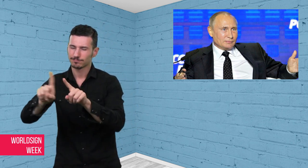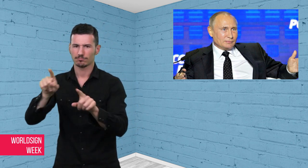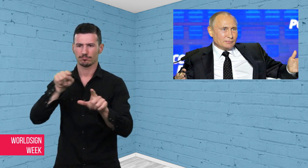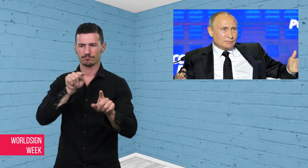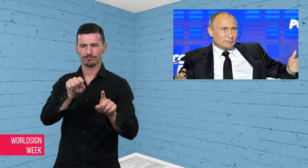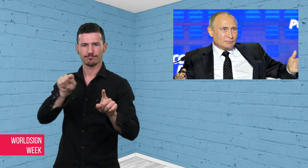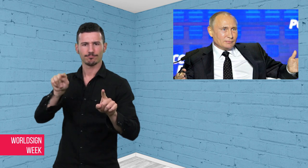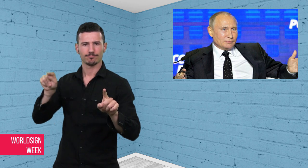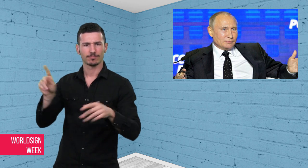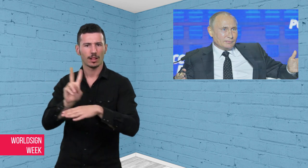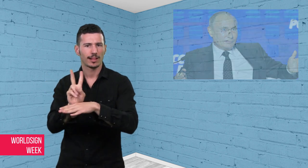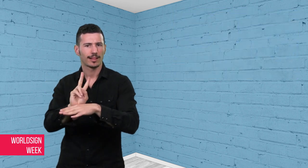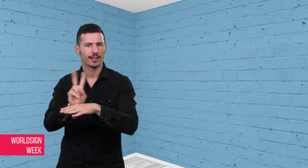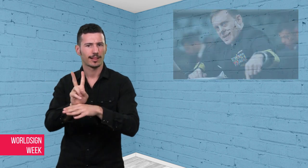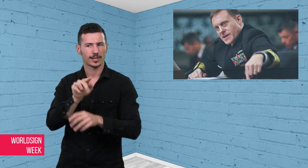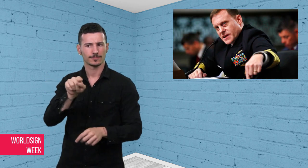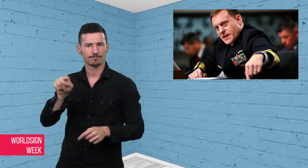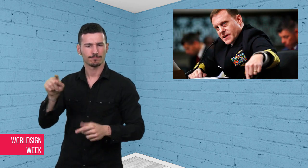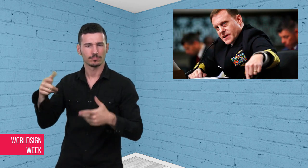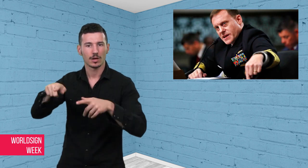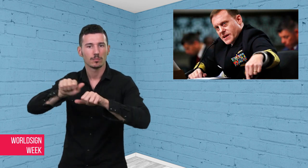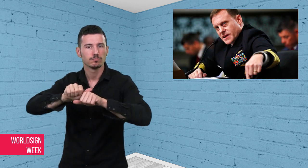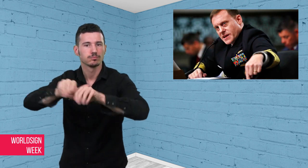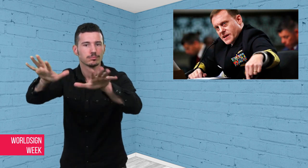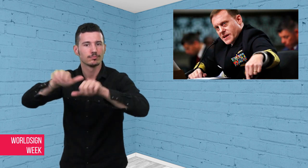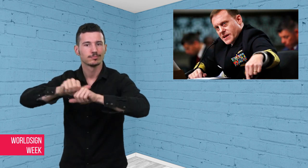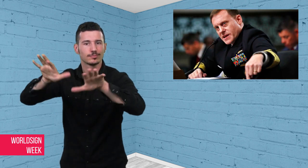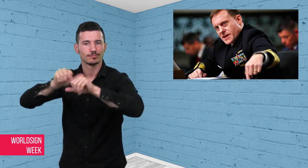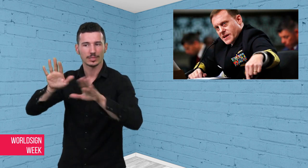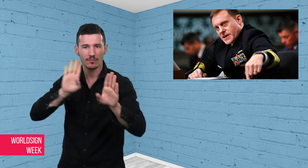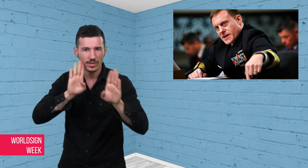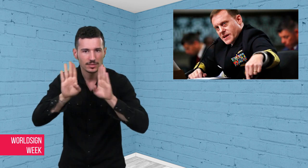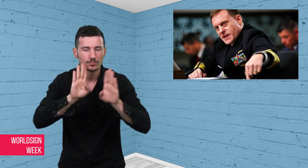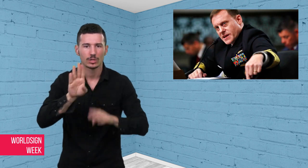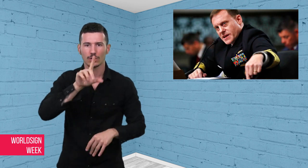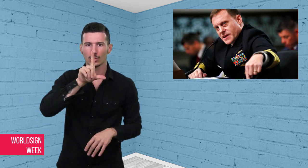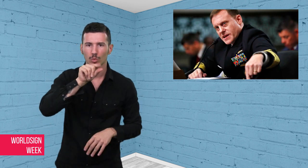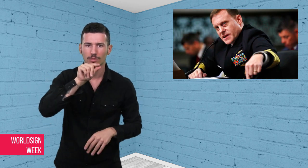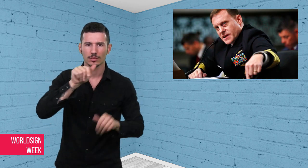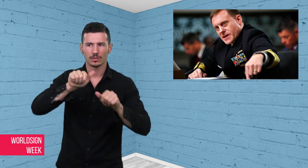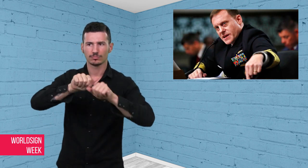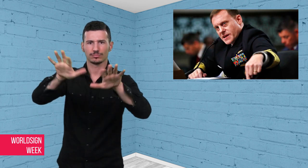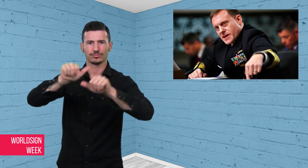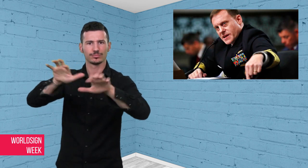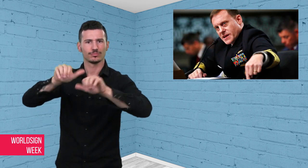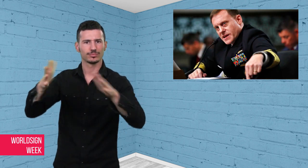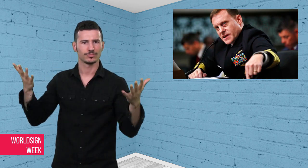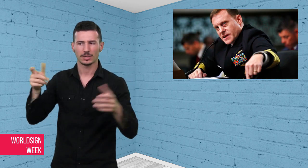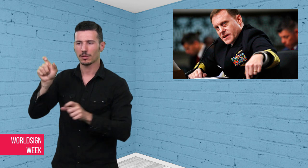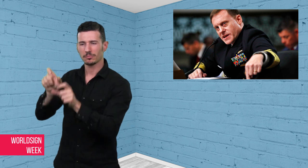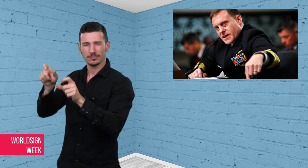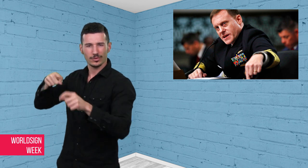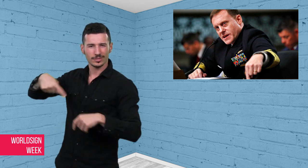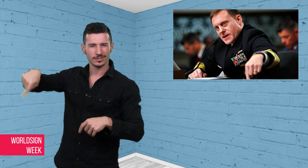data” - and some likely fake information was leaked on social networks